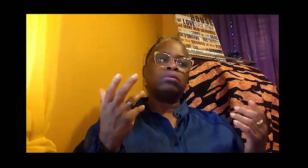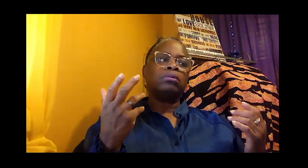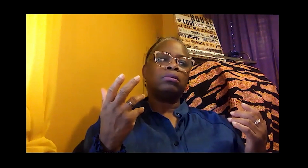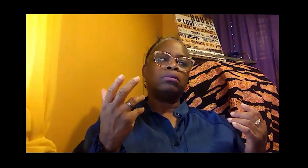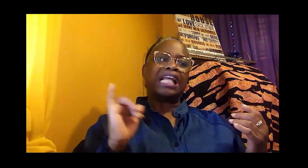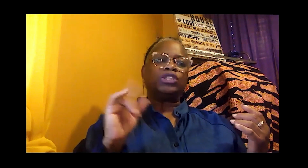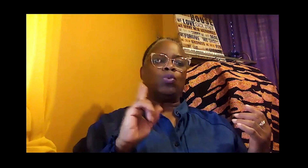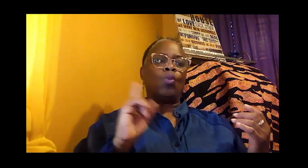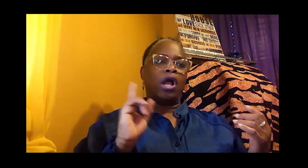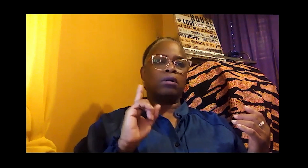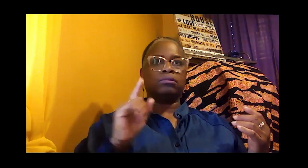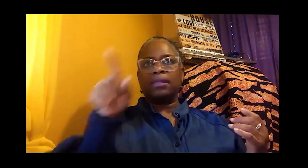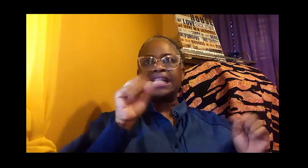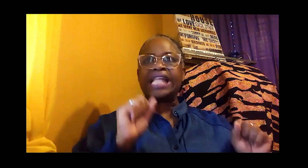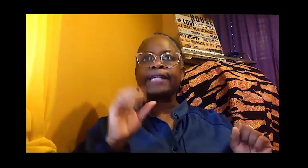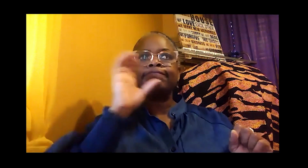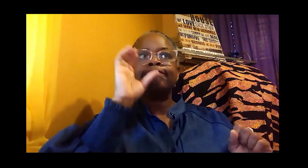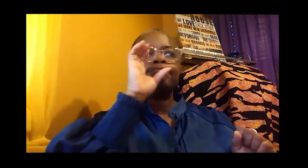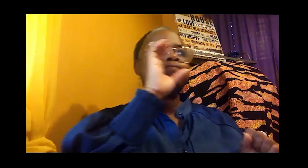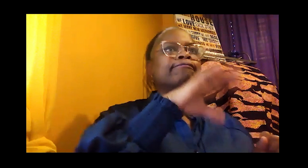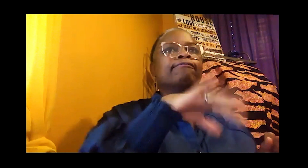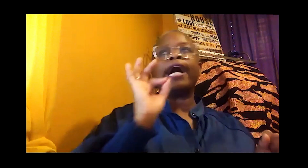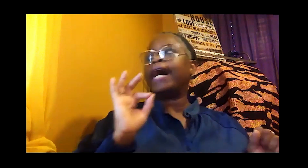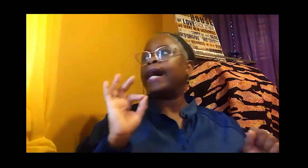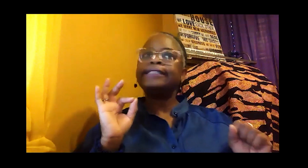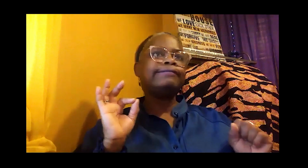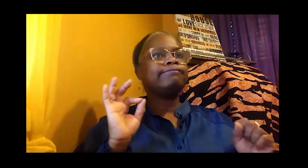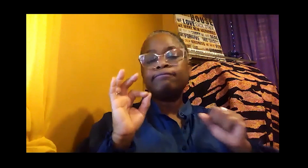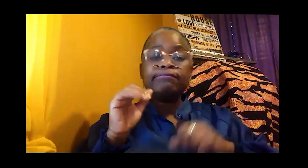This will be a place participants can gain experiences knowledge and training.